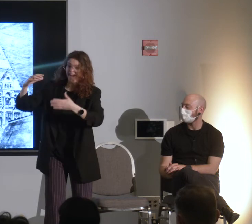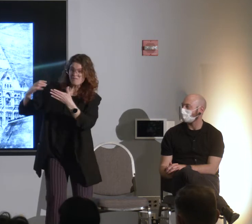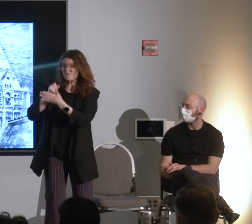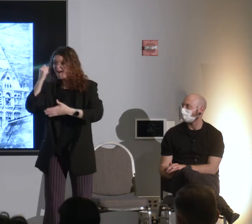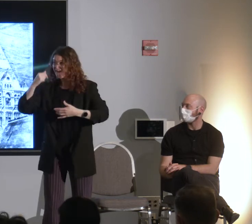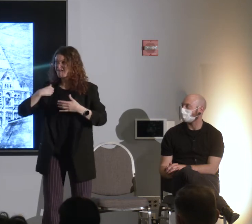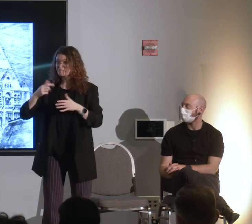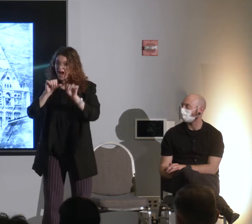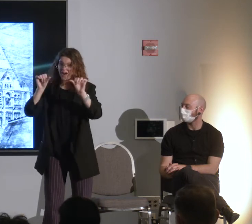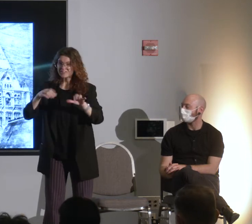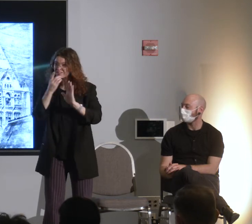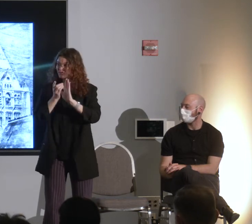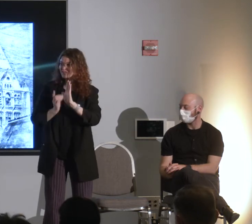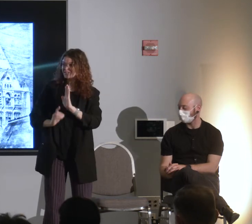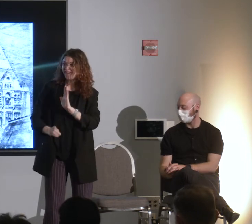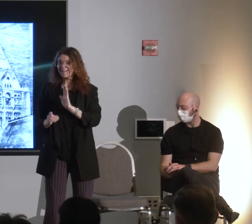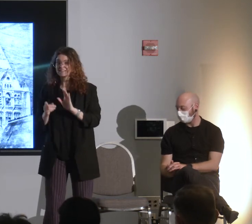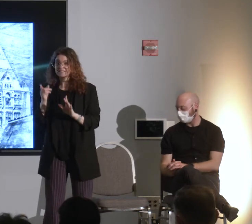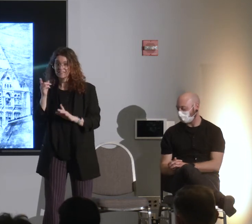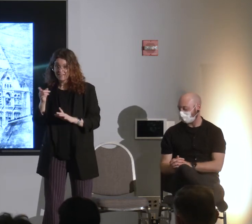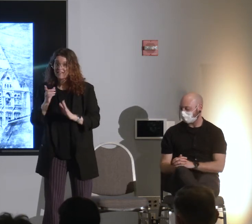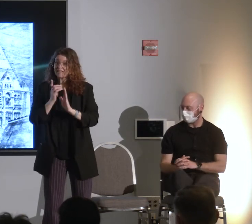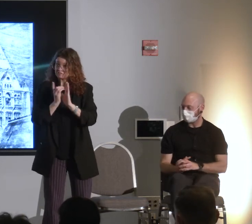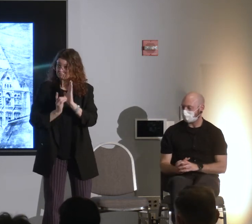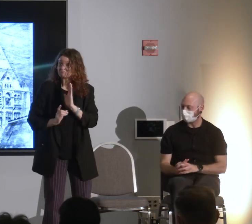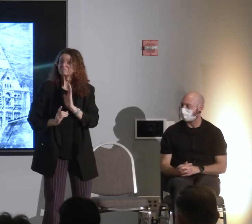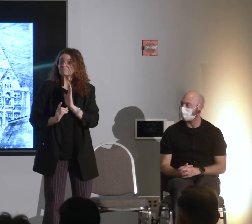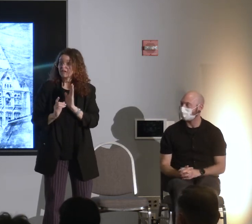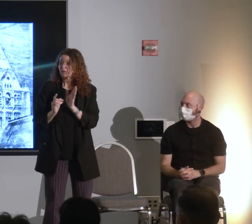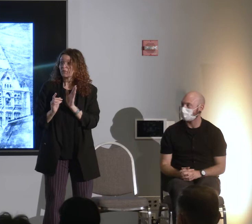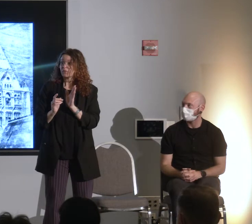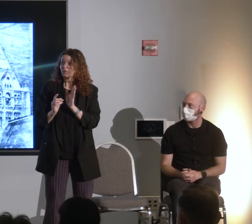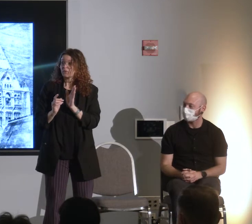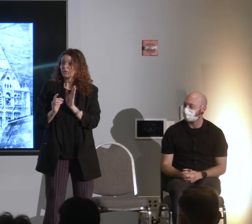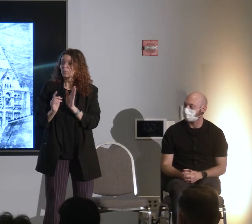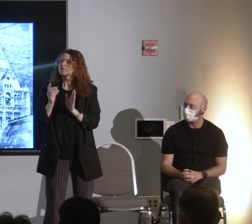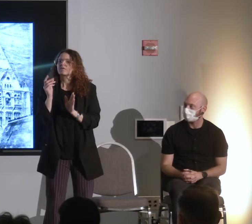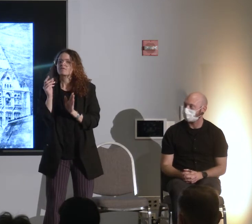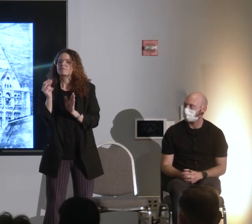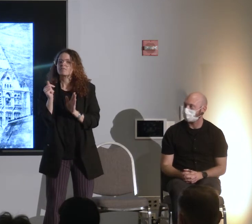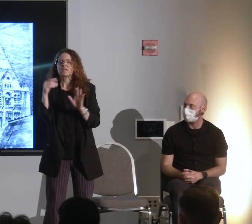His thumbnail sketch a crude crisscross of pencil strokes, had been an almost immediate epiphany that